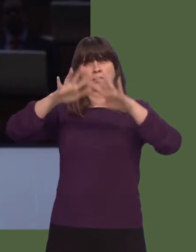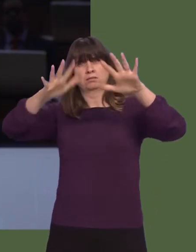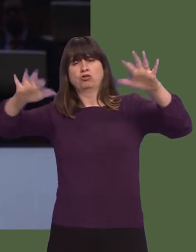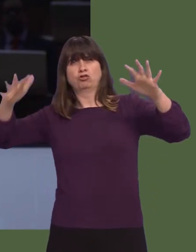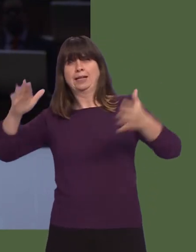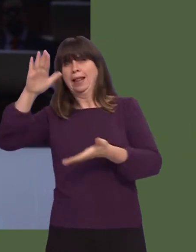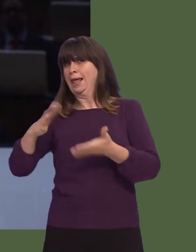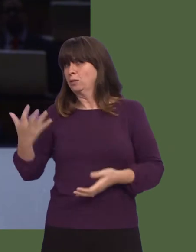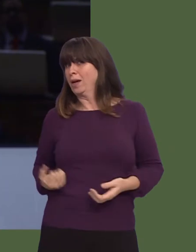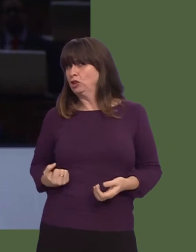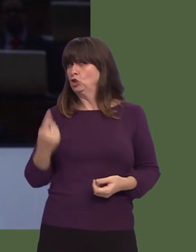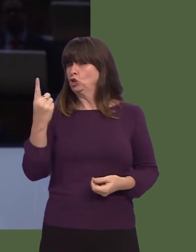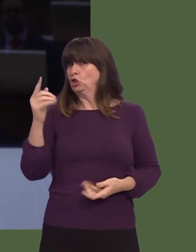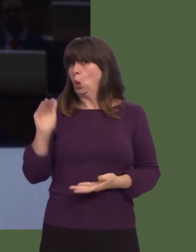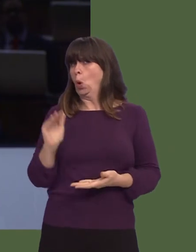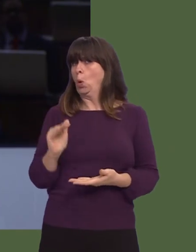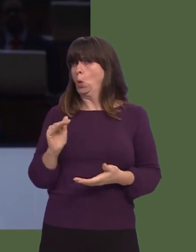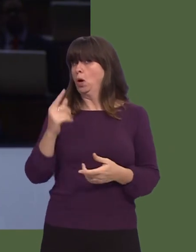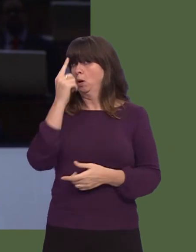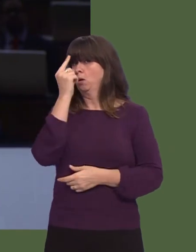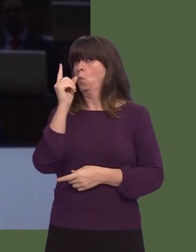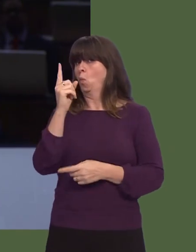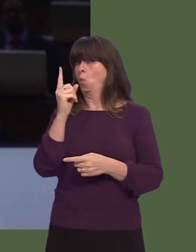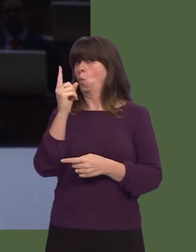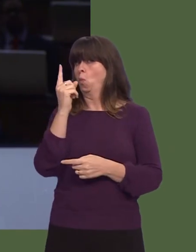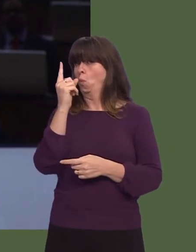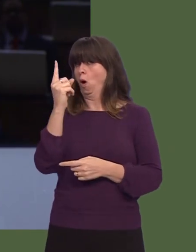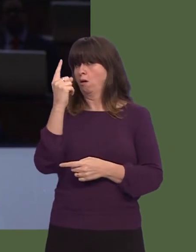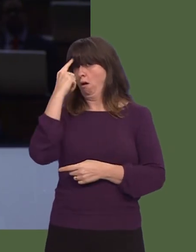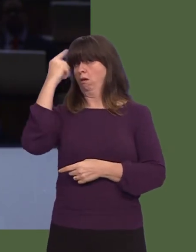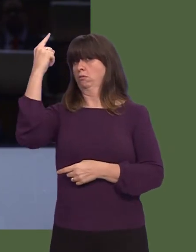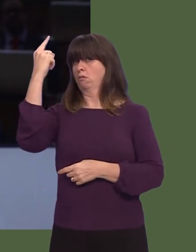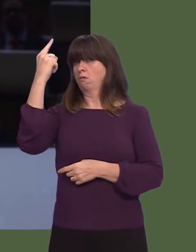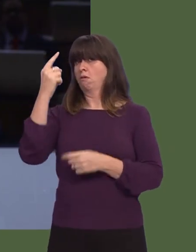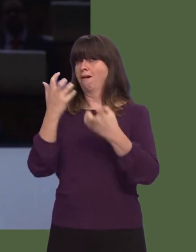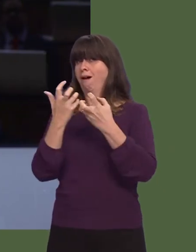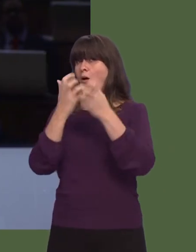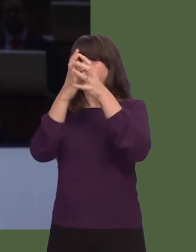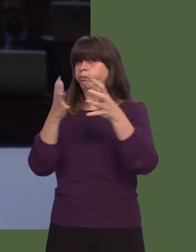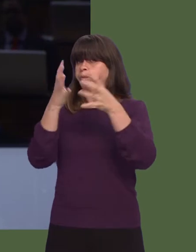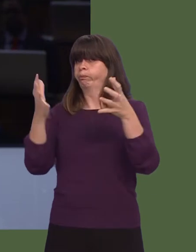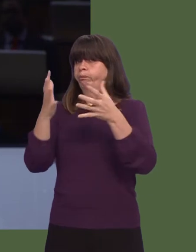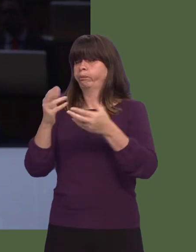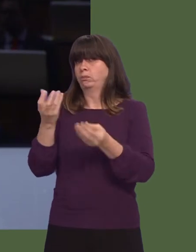deal for mid Wales is one of the ways to ensure that we foster the right skills and training